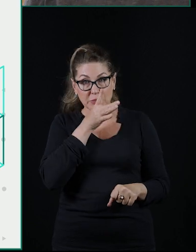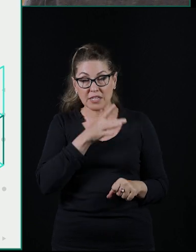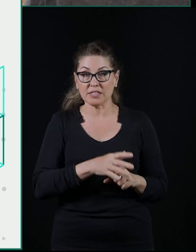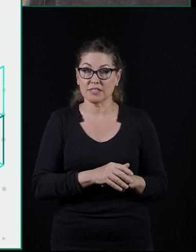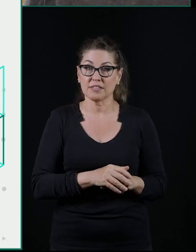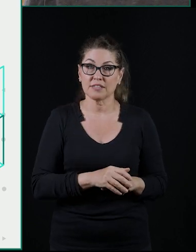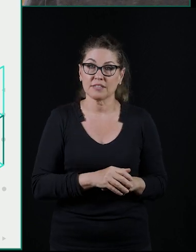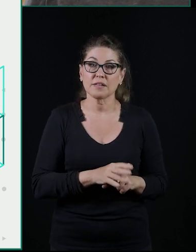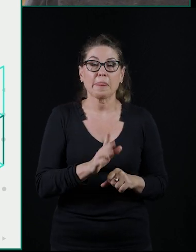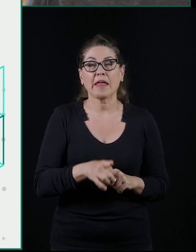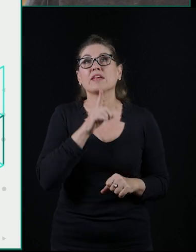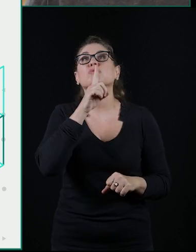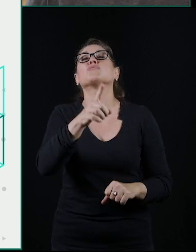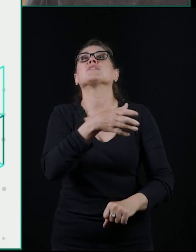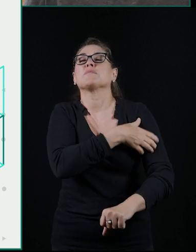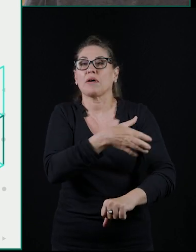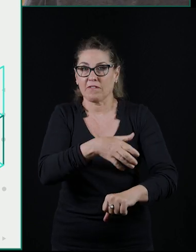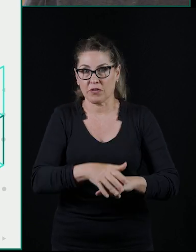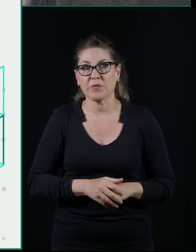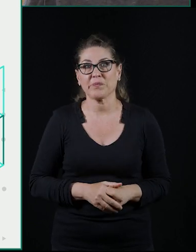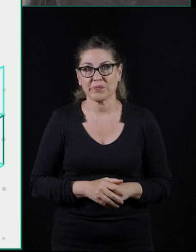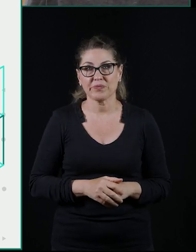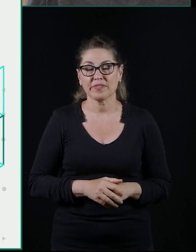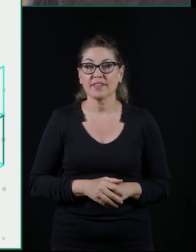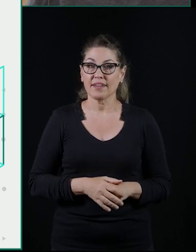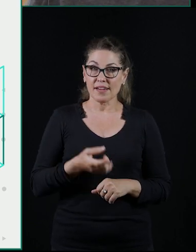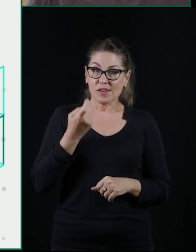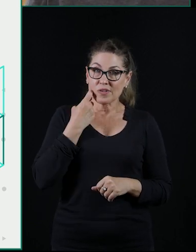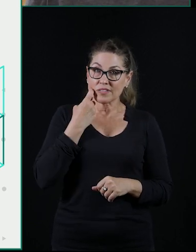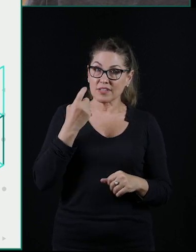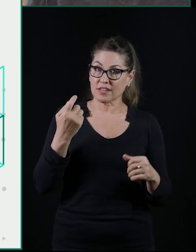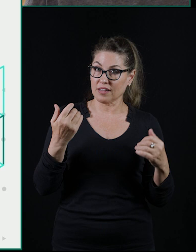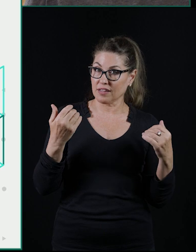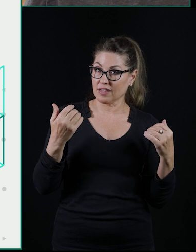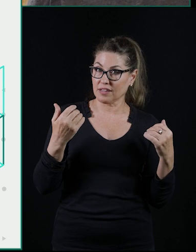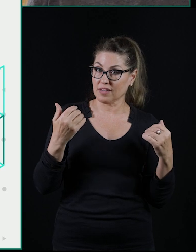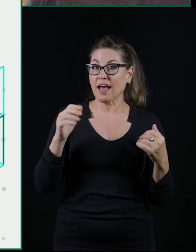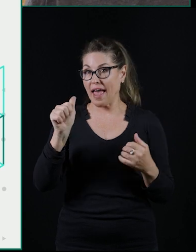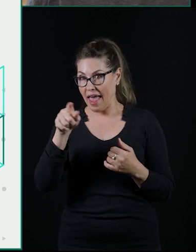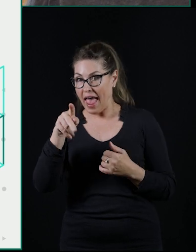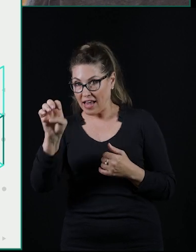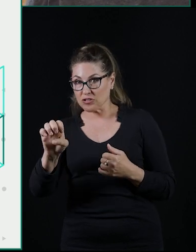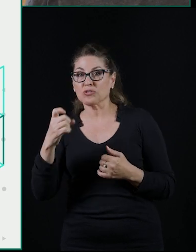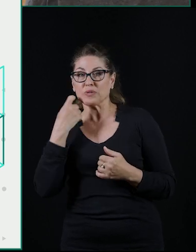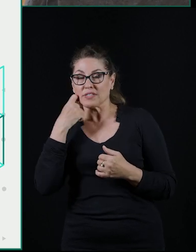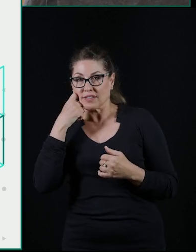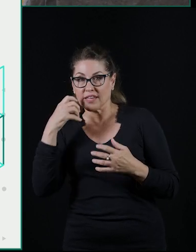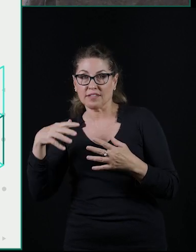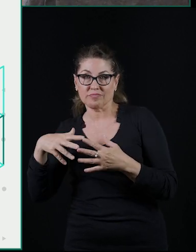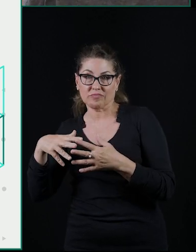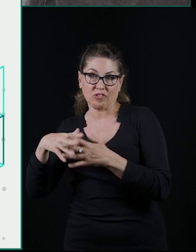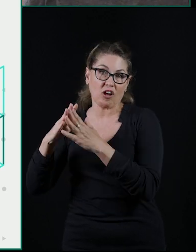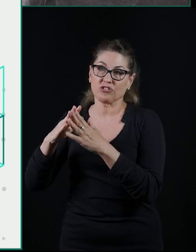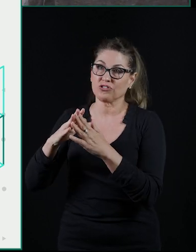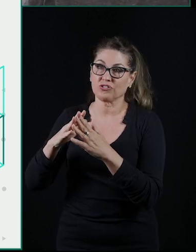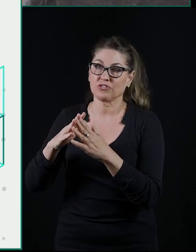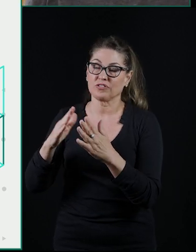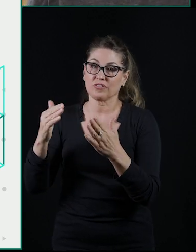And I think this is super powerful. Recently we have, Azure has launched a neural technology